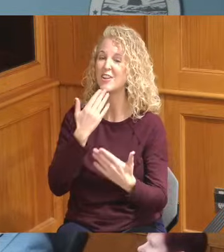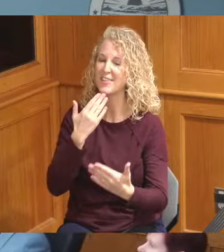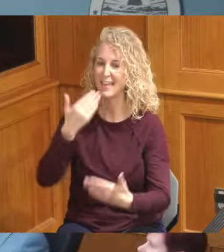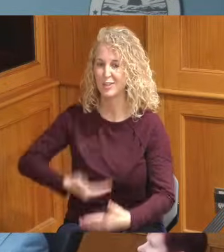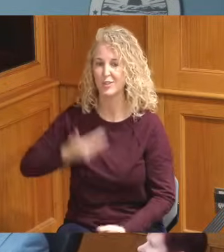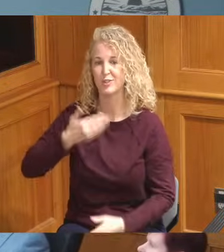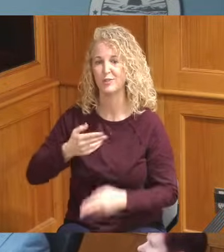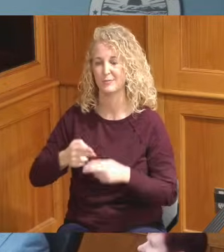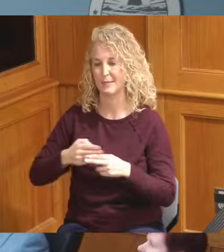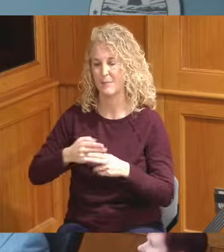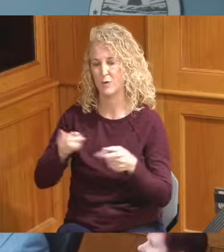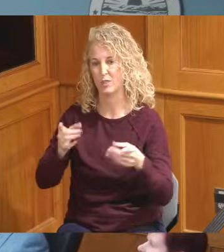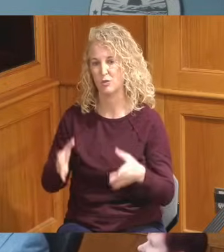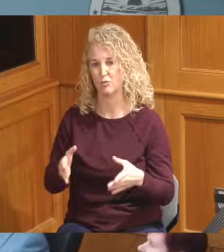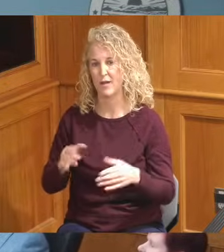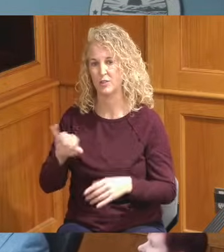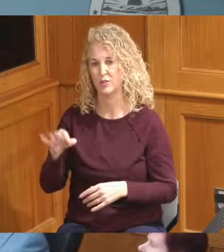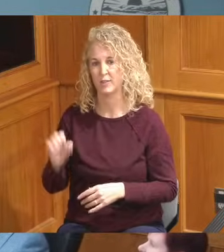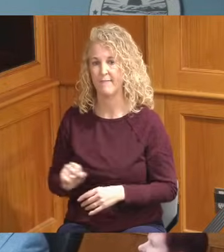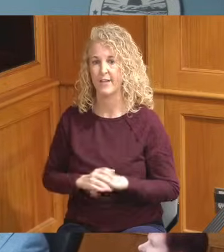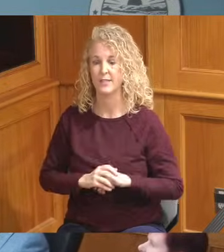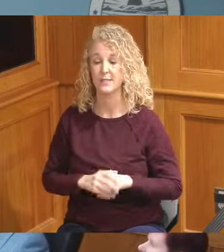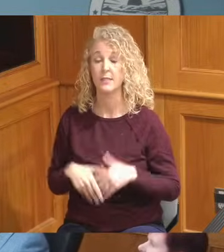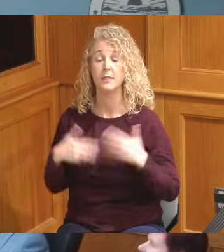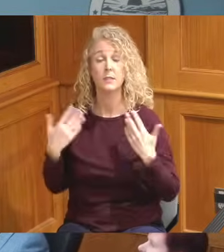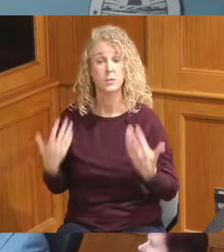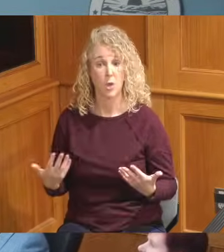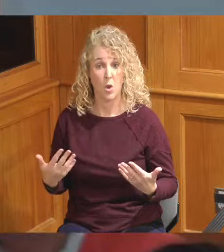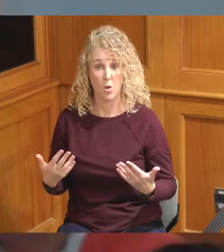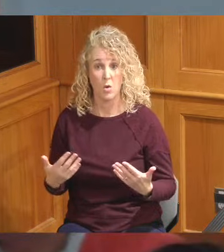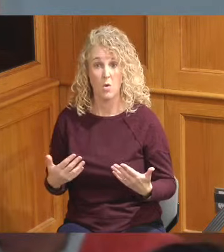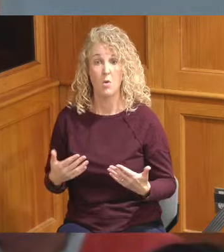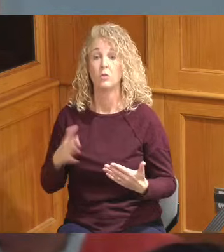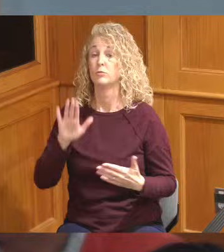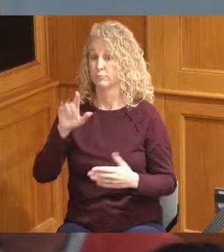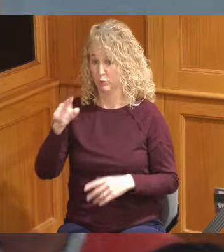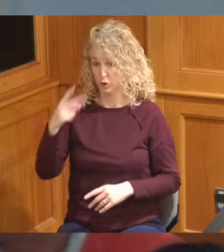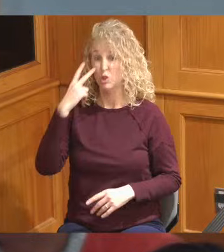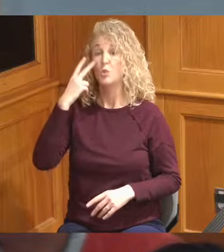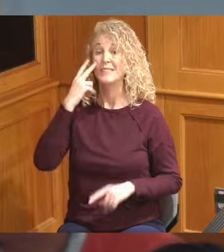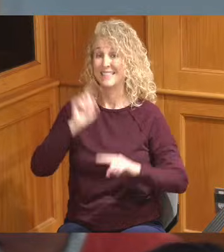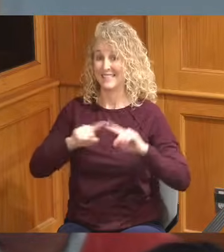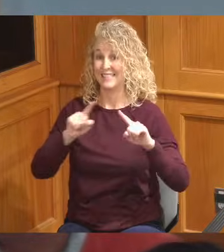interim Director, Job and Family Services. So, the providers that you're seeing today are basically